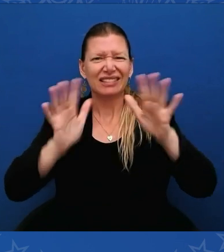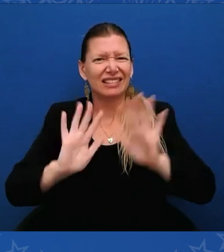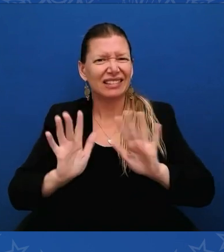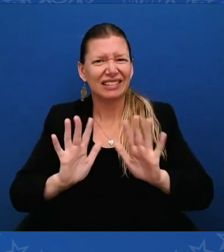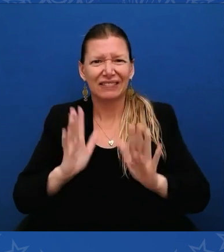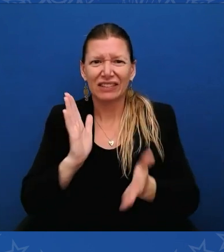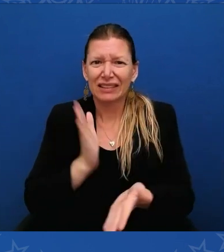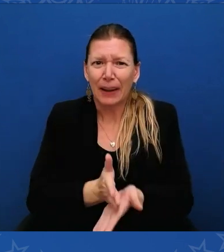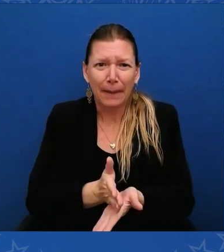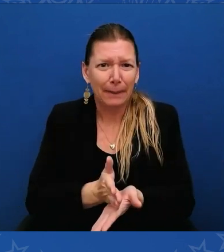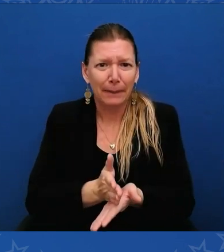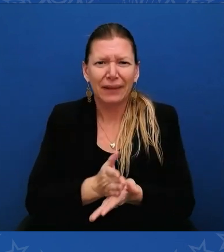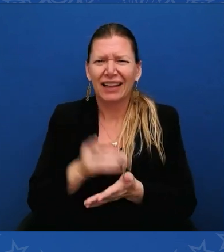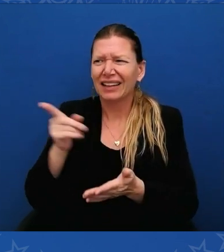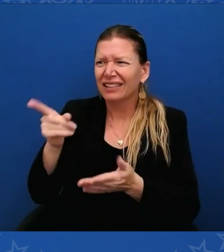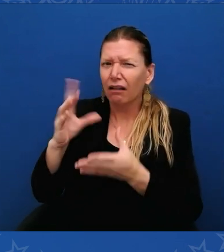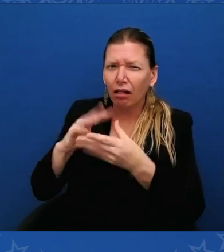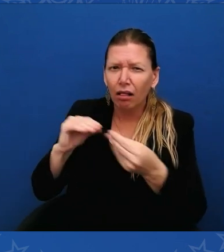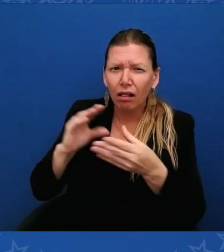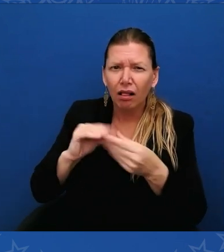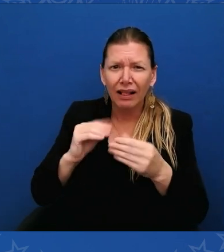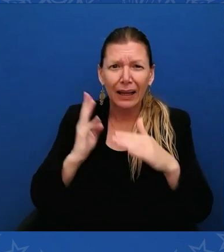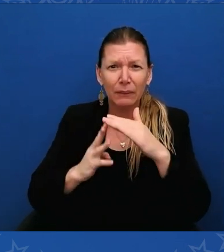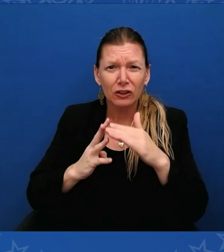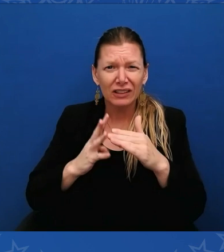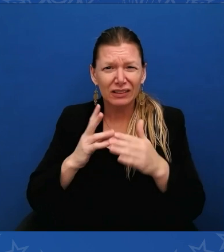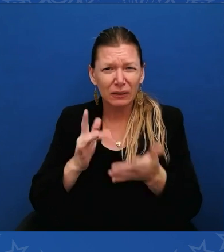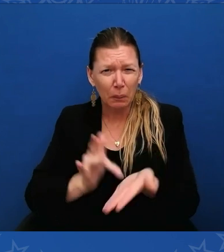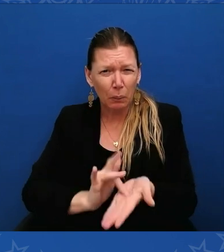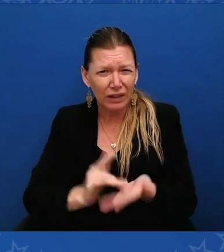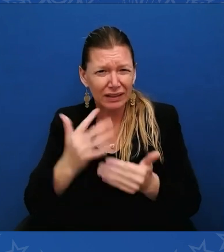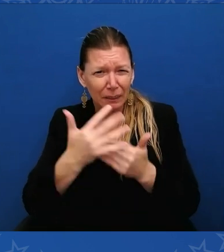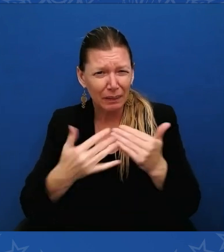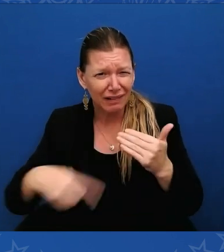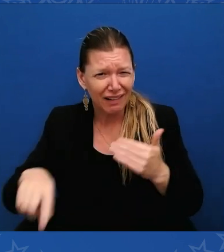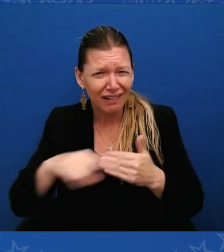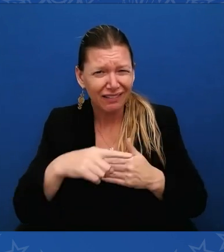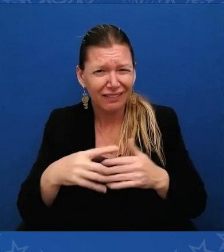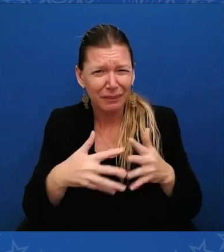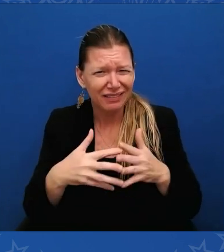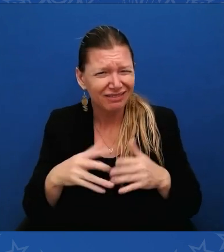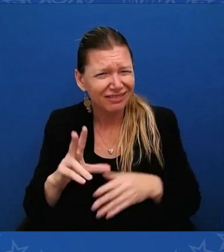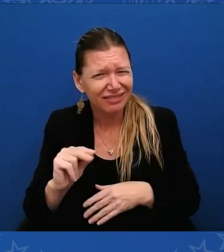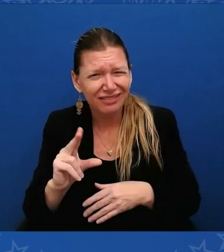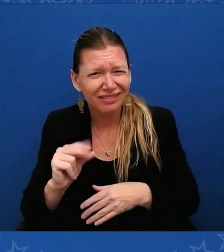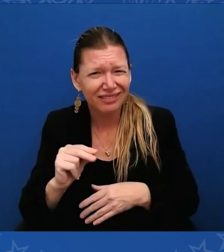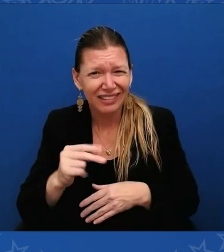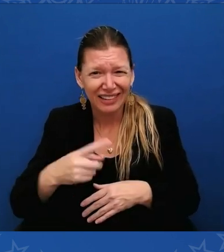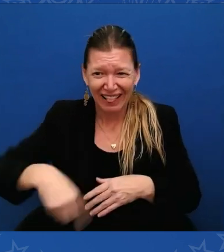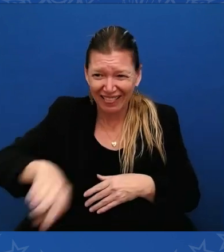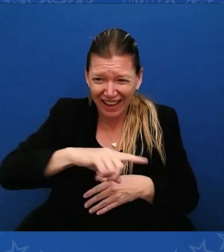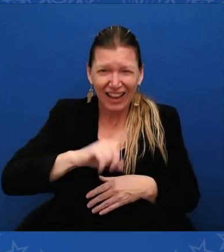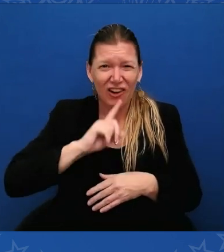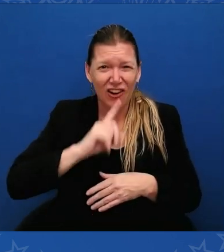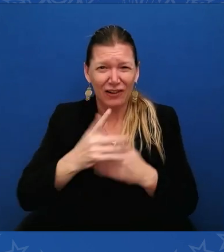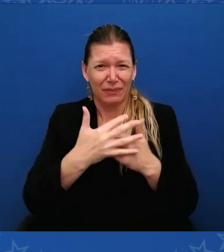And you stop calling immigrants "animals" and "rapists" and "murderers." You can stop spreading lies and hate,